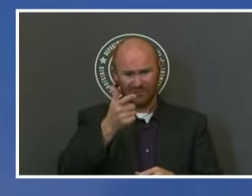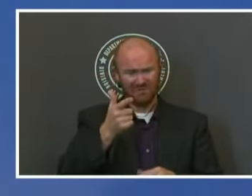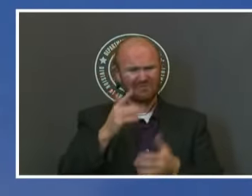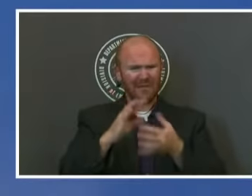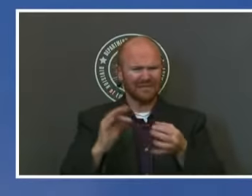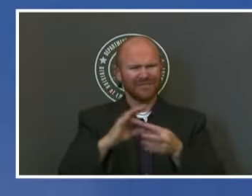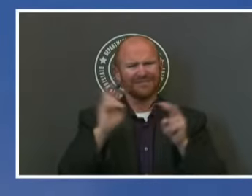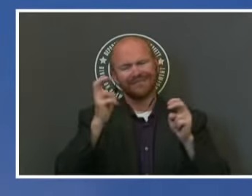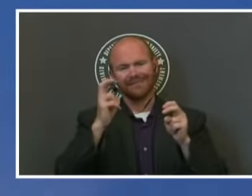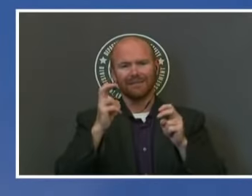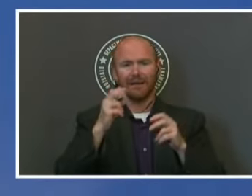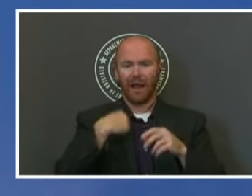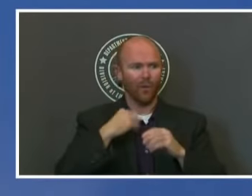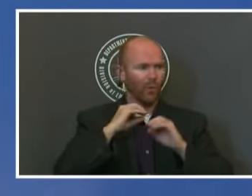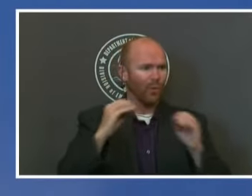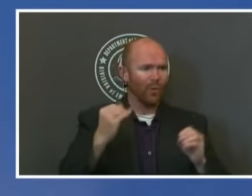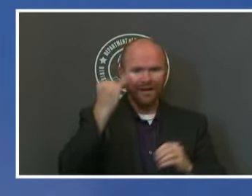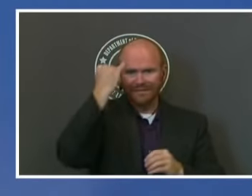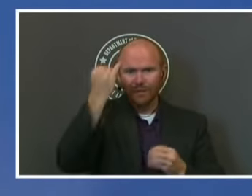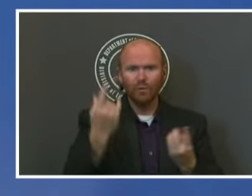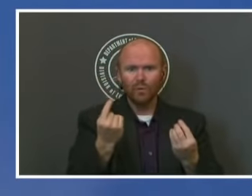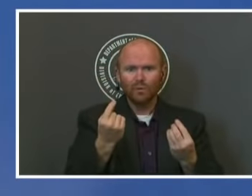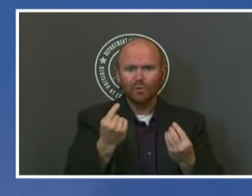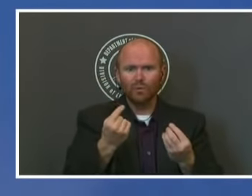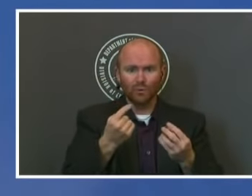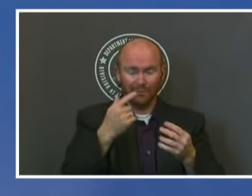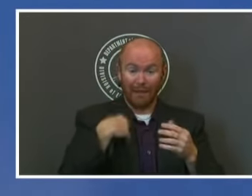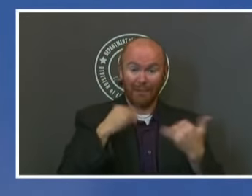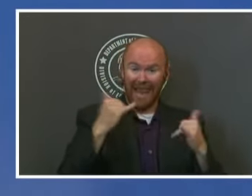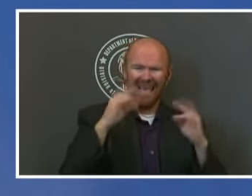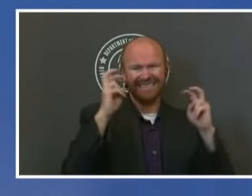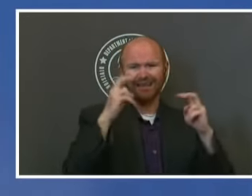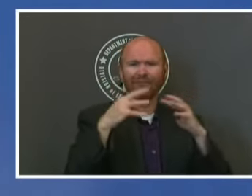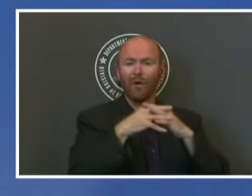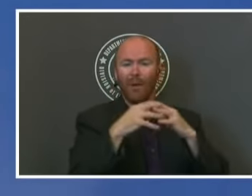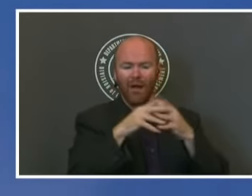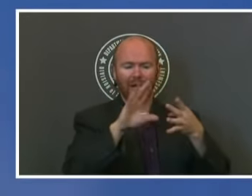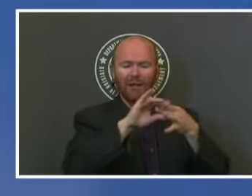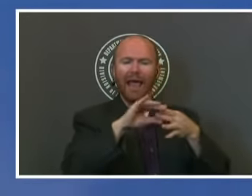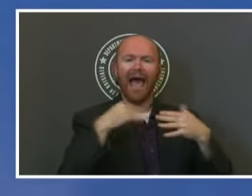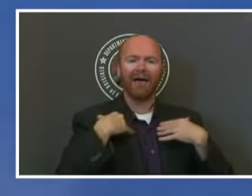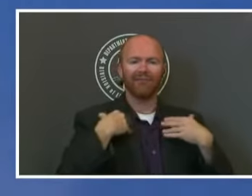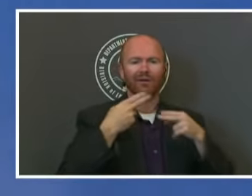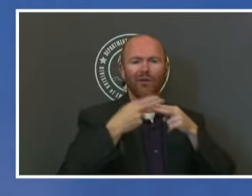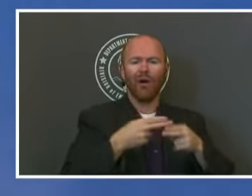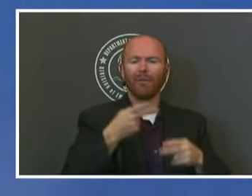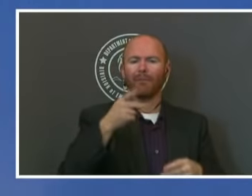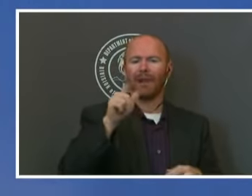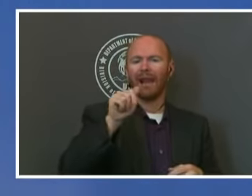response here in addition to the